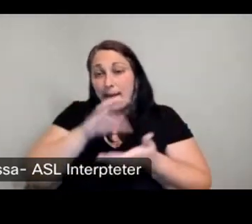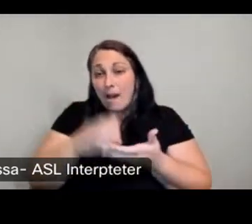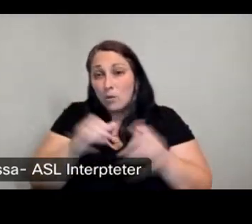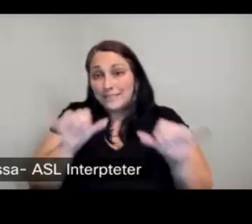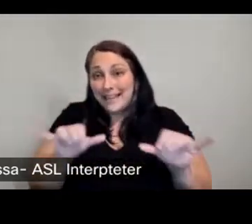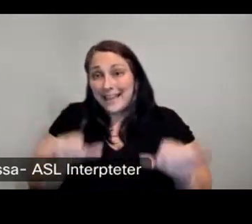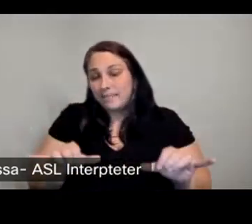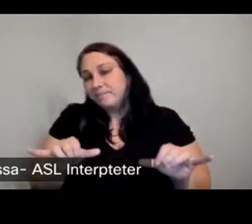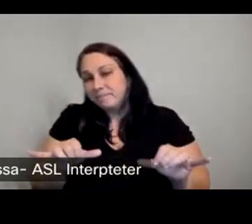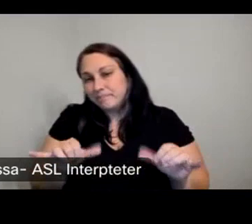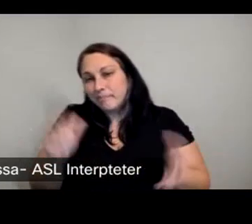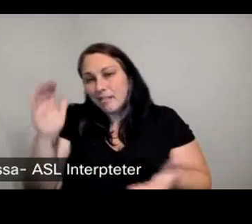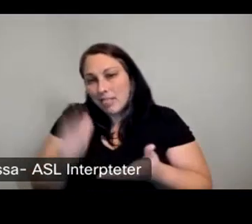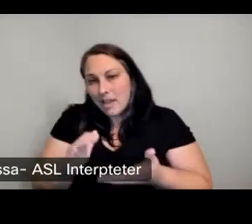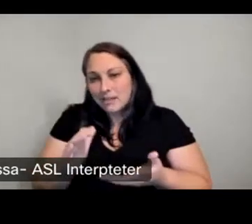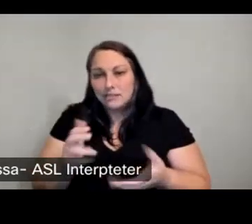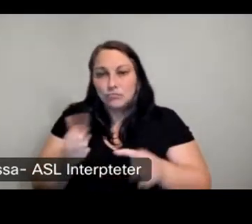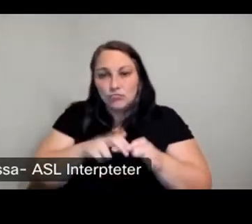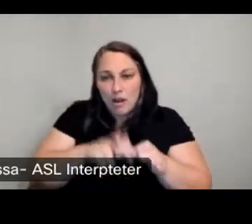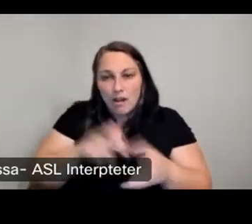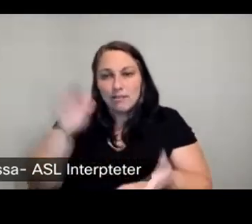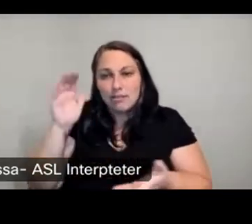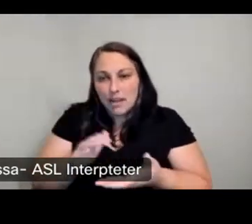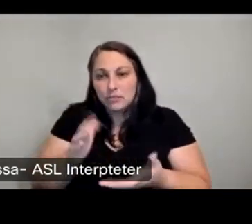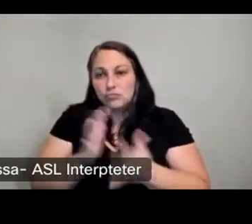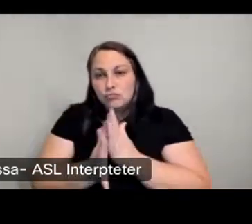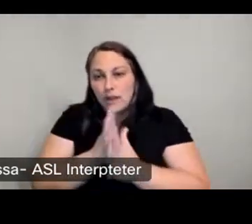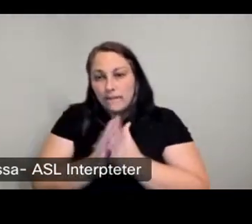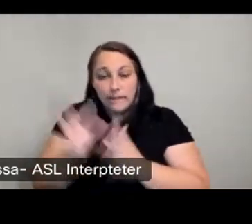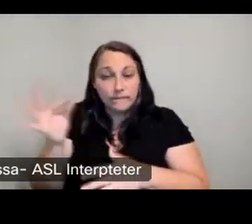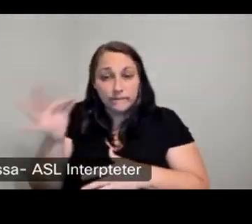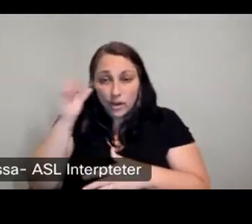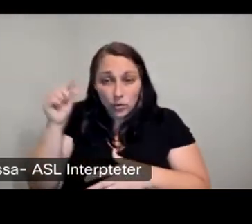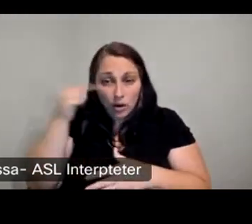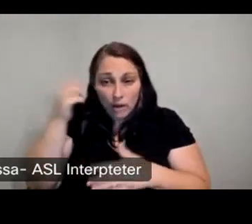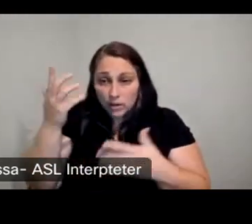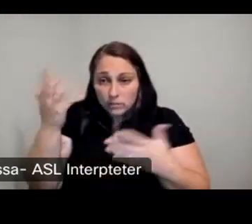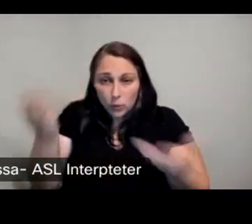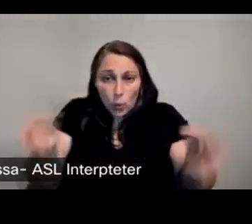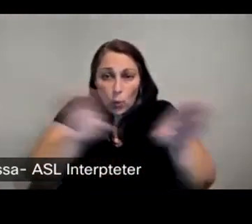holiday where there's um federal government is closed or or other government entities so the